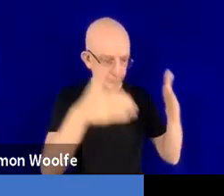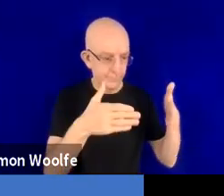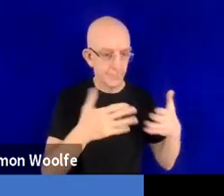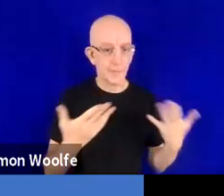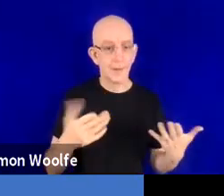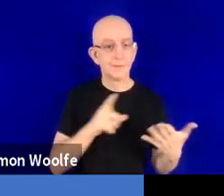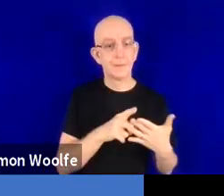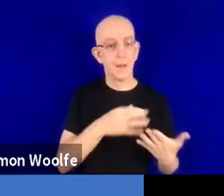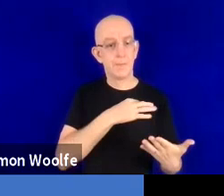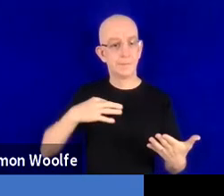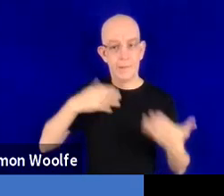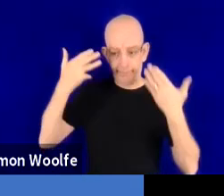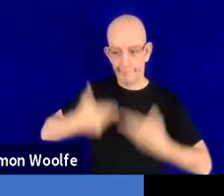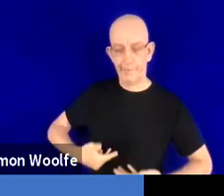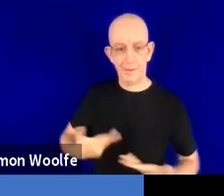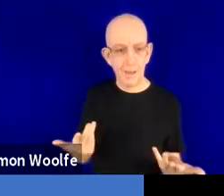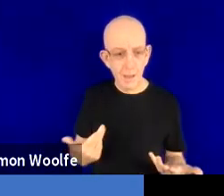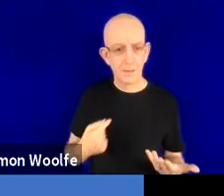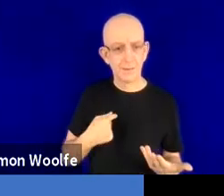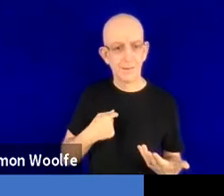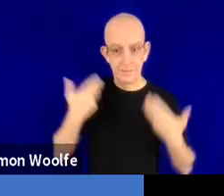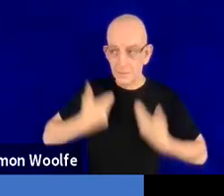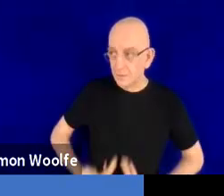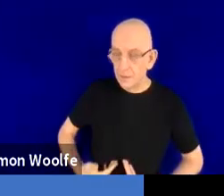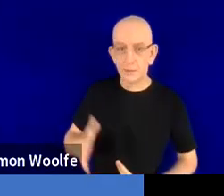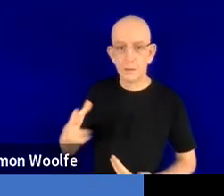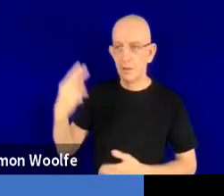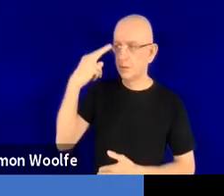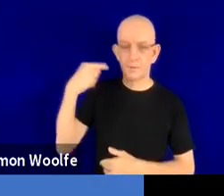And then these kind of mainstream schemes and social assistance schemes, often